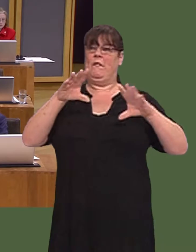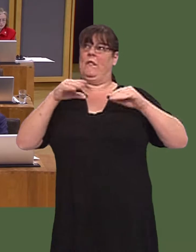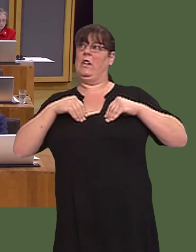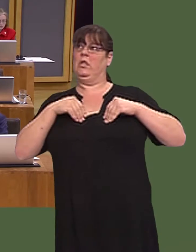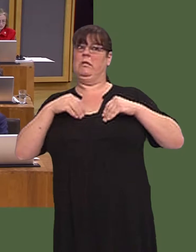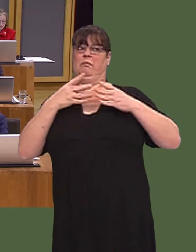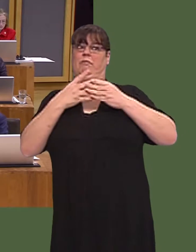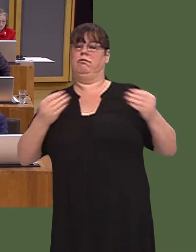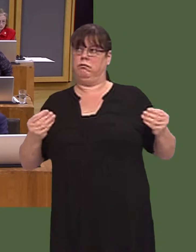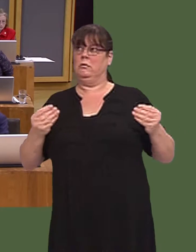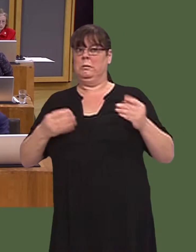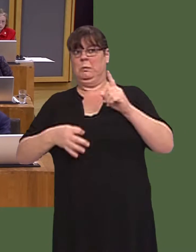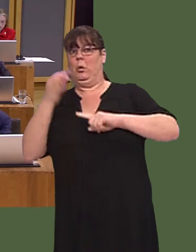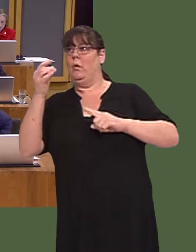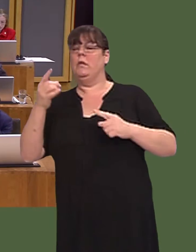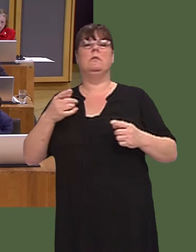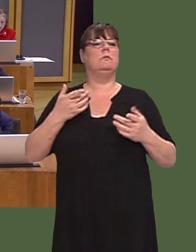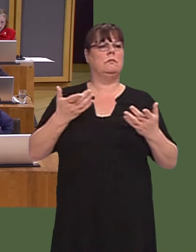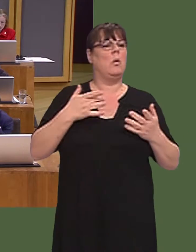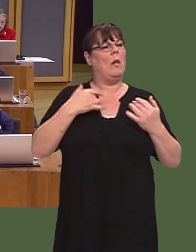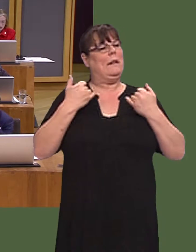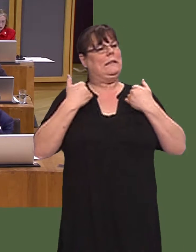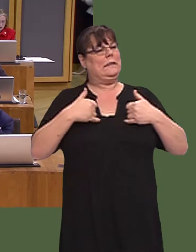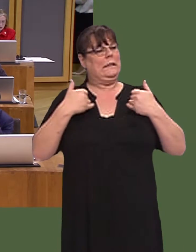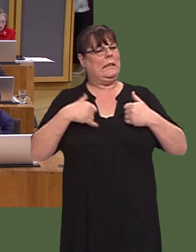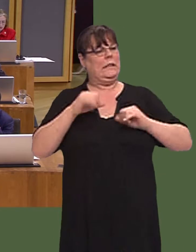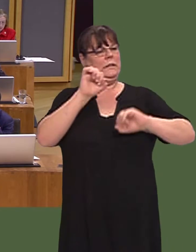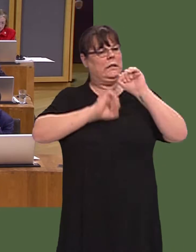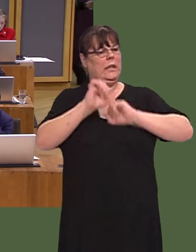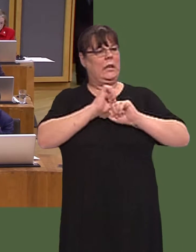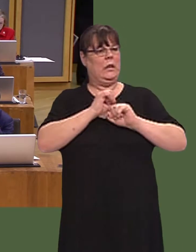Carwyn Jones: Disease control and defence is an international matter that needs the